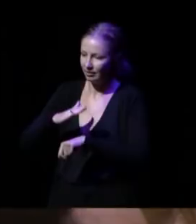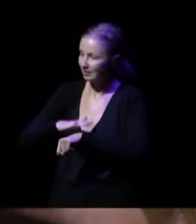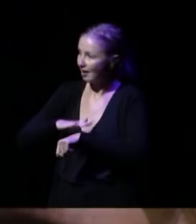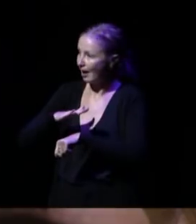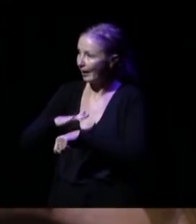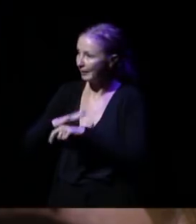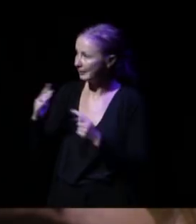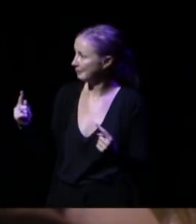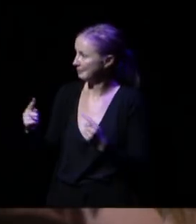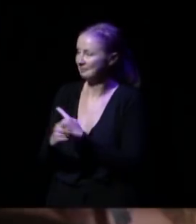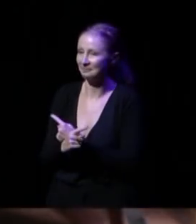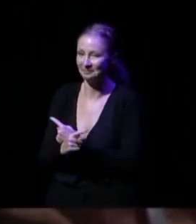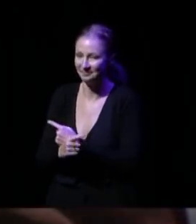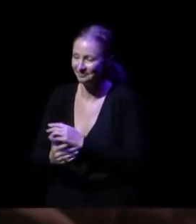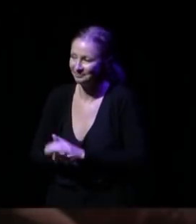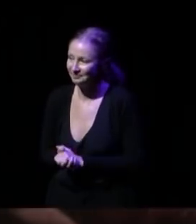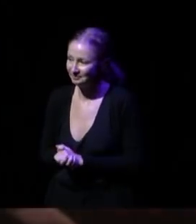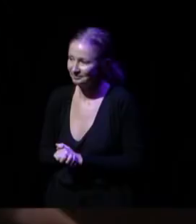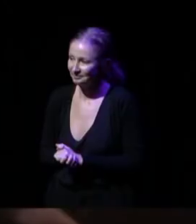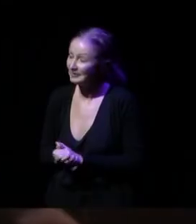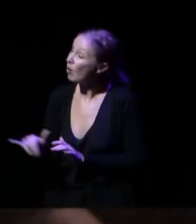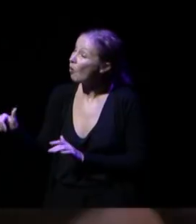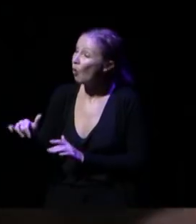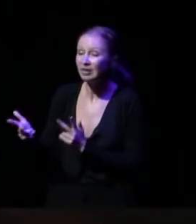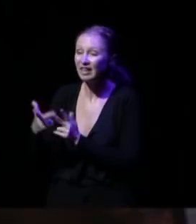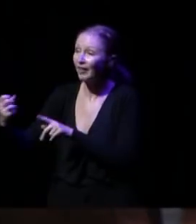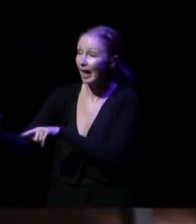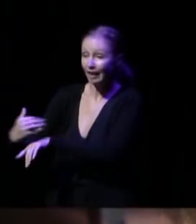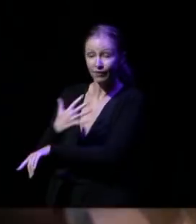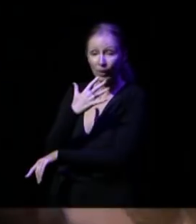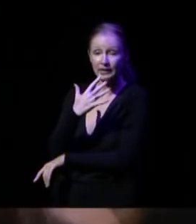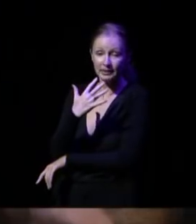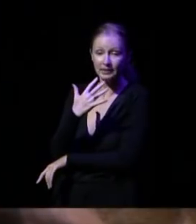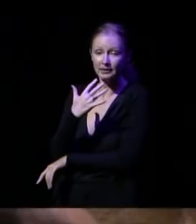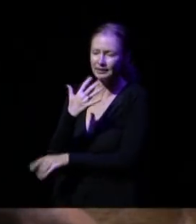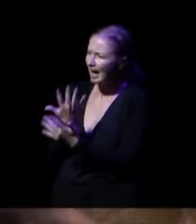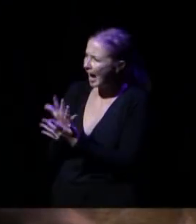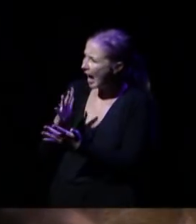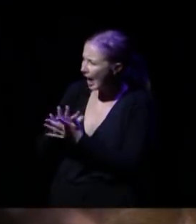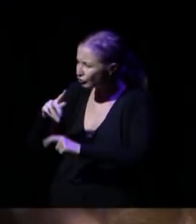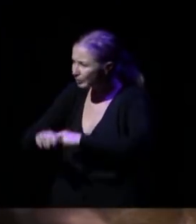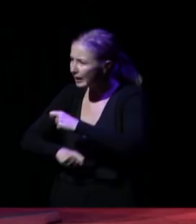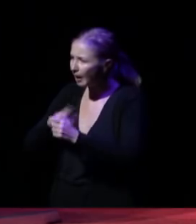or was there outside influences? I'm just curious how you became to be so calm, you are milk and honey.